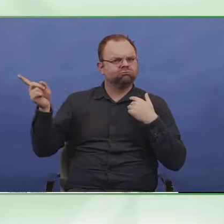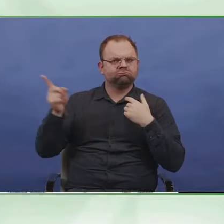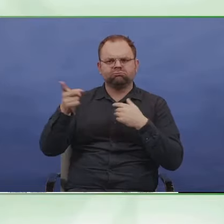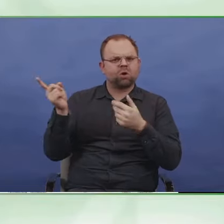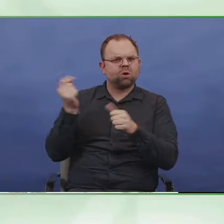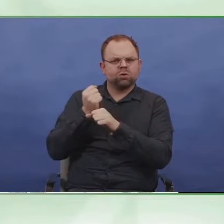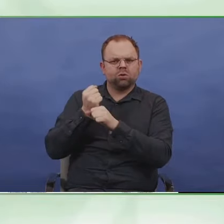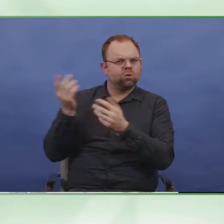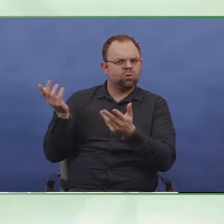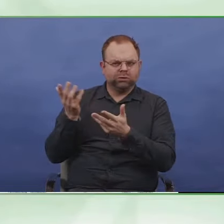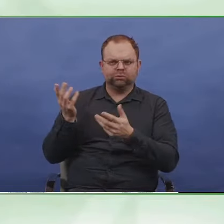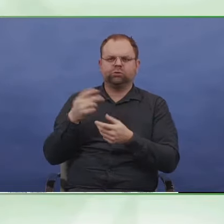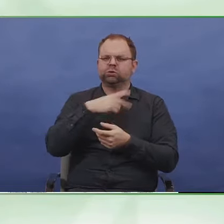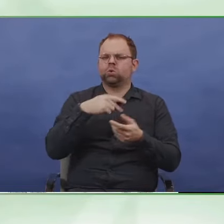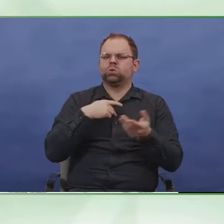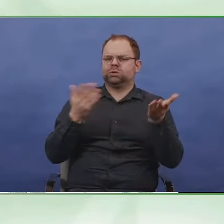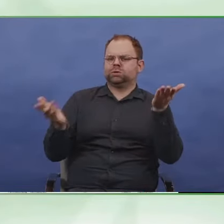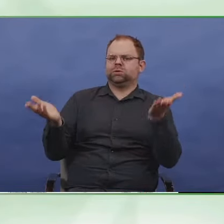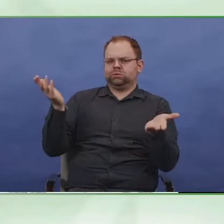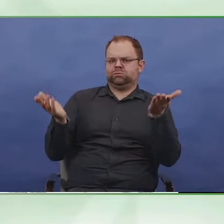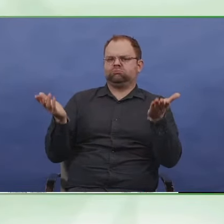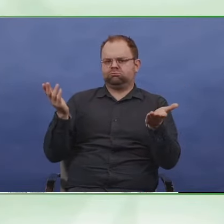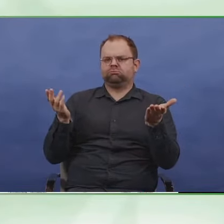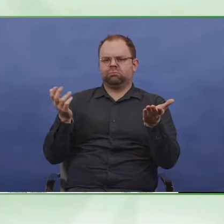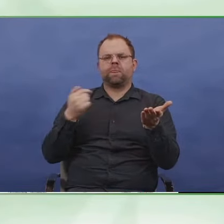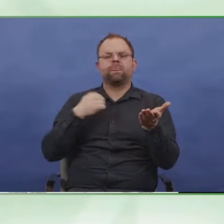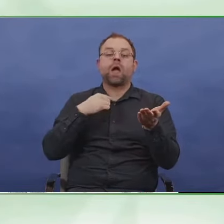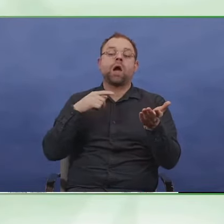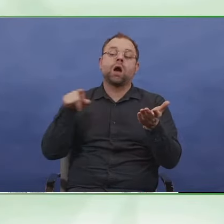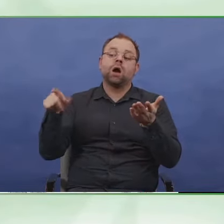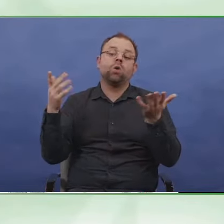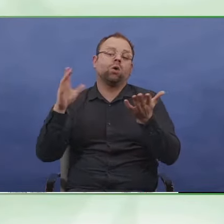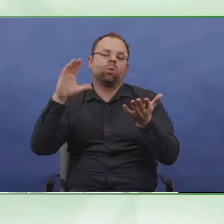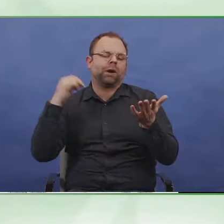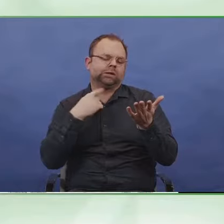Is it something you see only in certain countries, or something